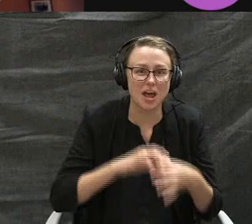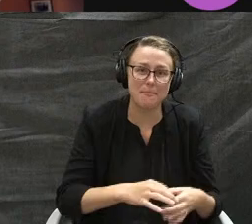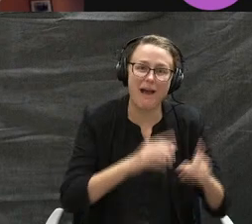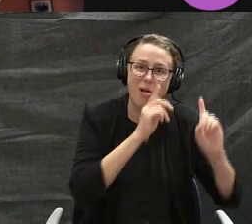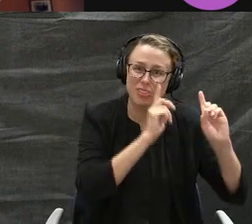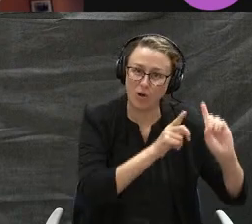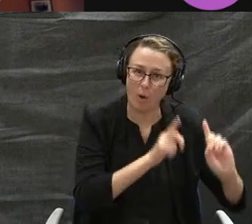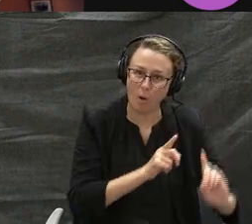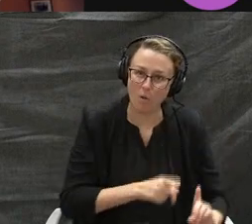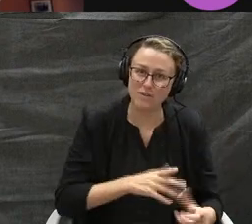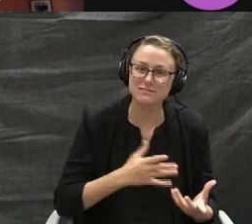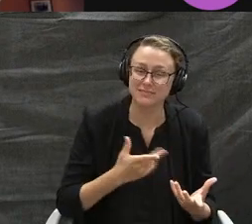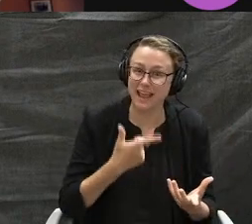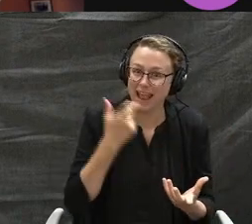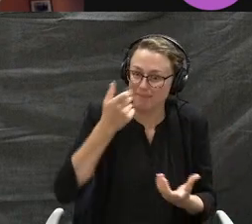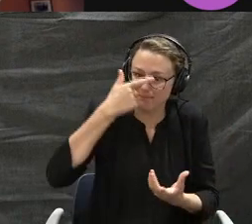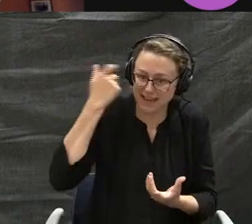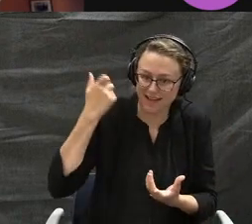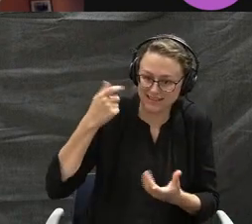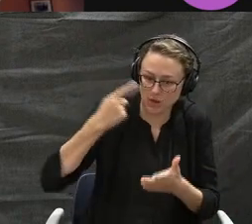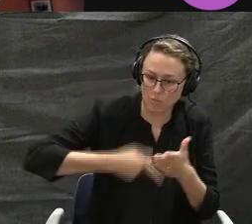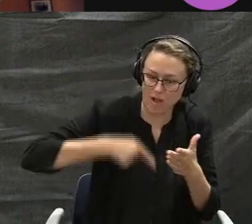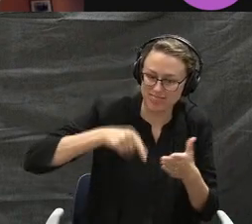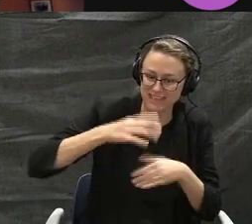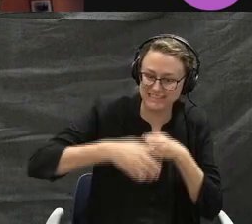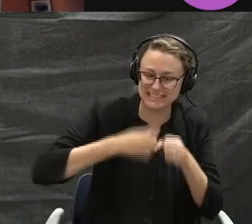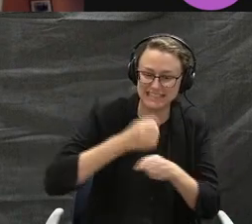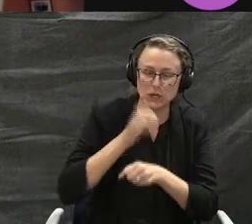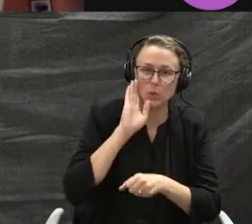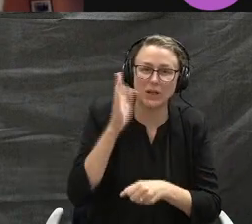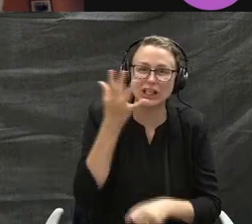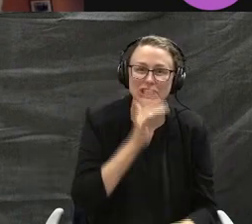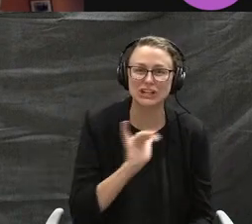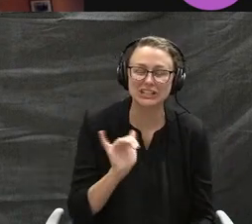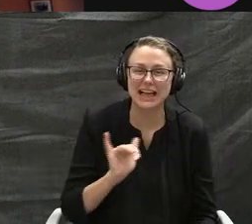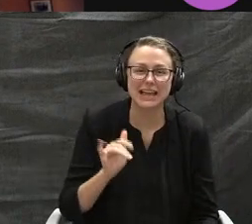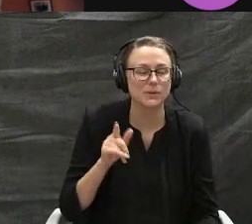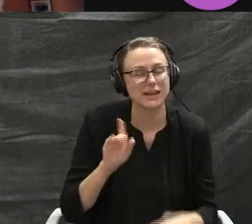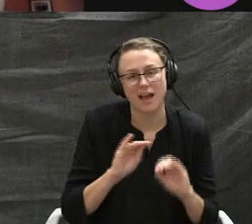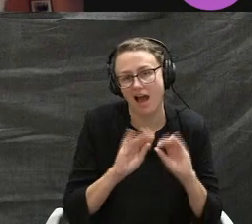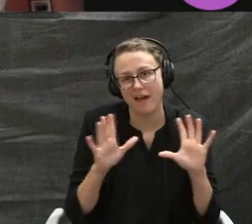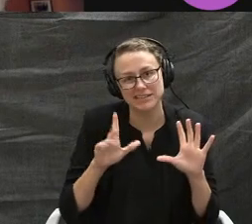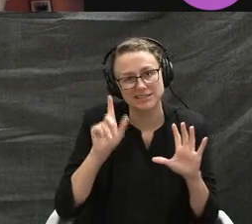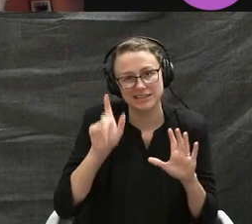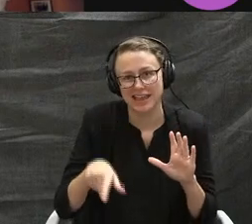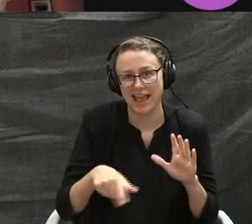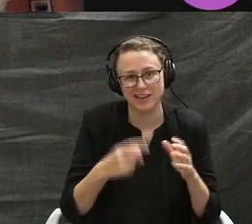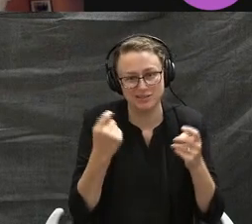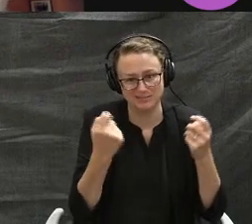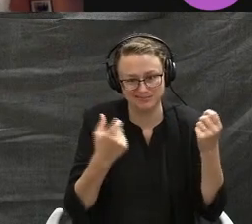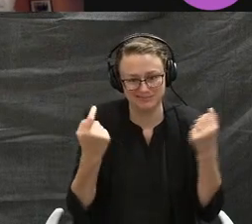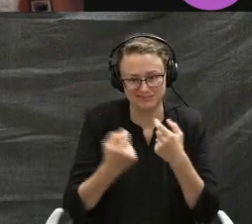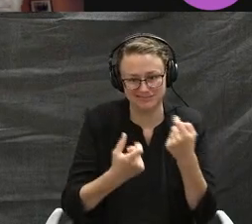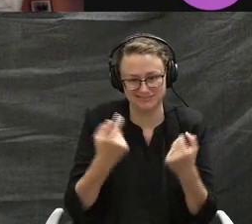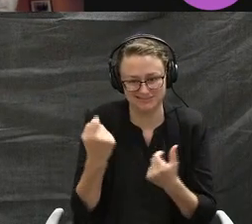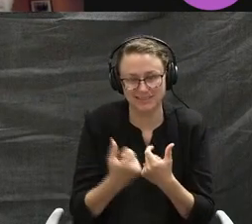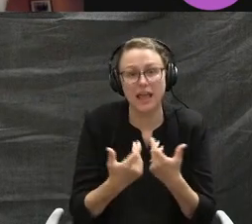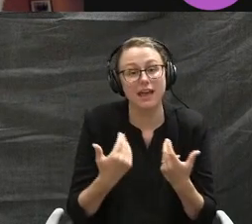given. What this year is going to look like? You know, we obviously had to narrow, narrow down some of those. We had a lot